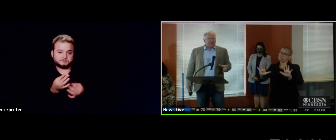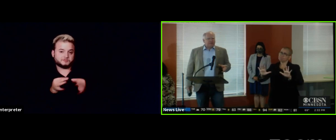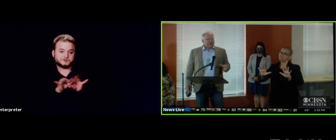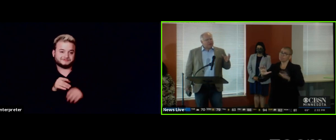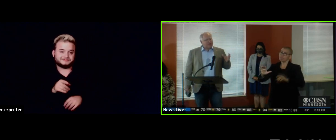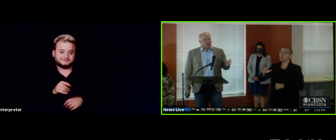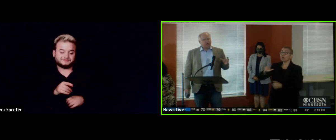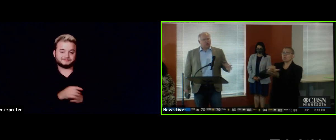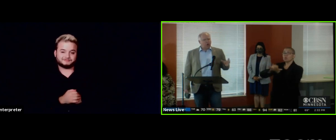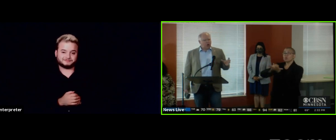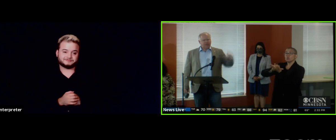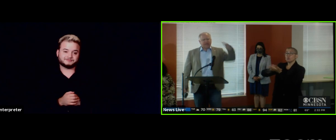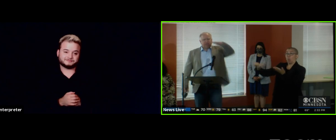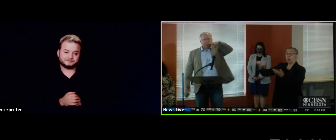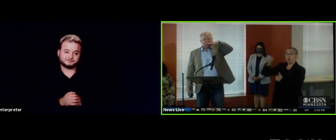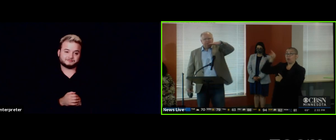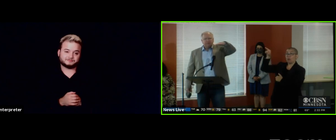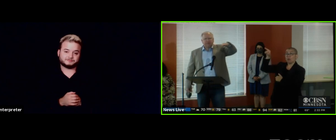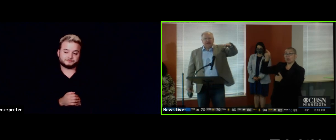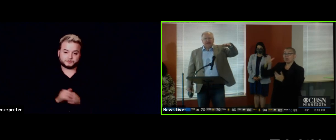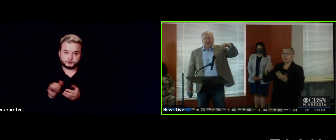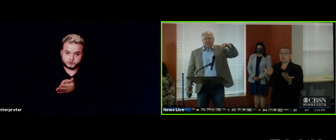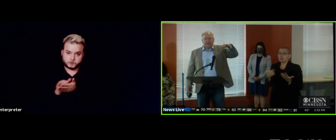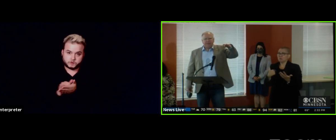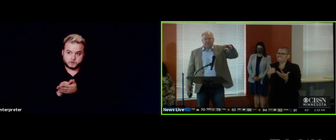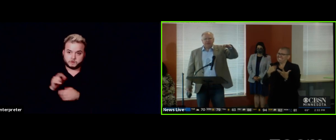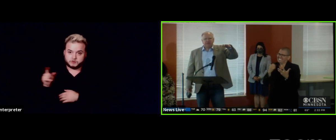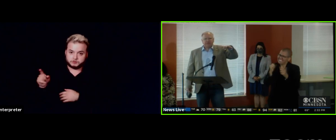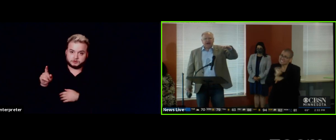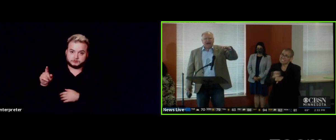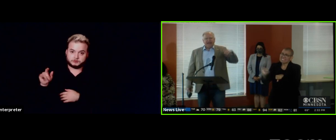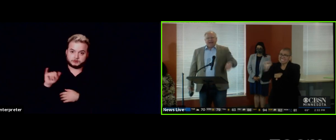of that we have worked so hard to keep these numbers flat and keeping a pretty good spot